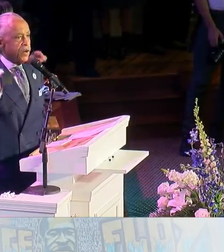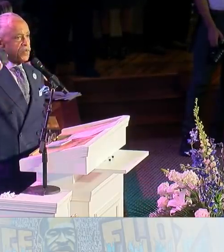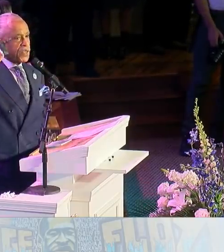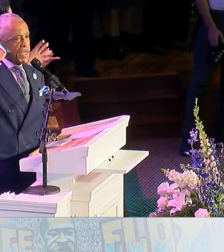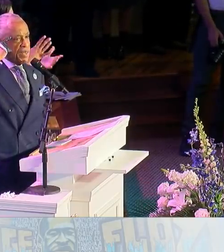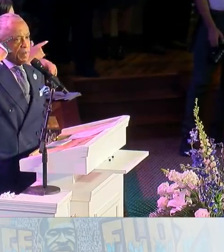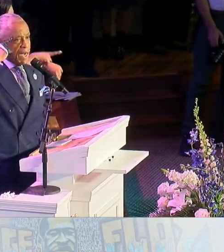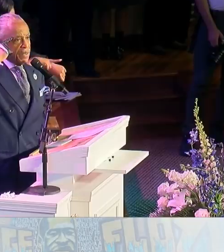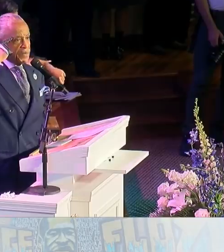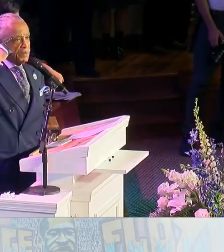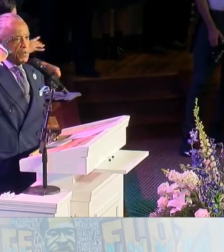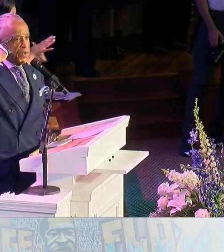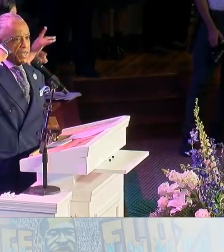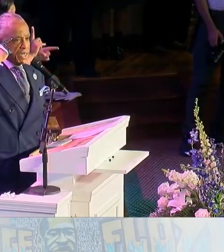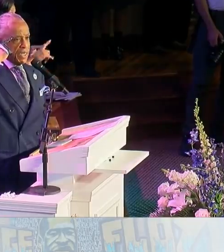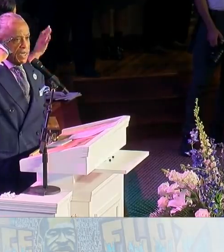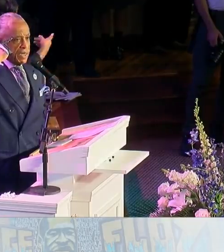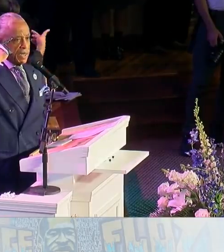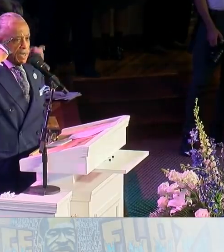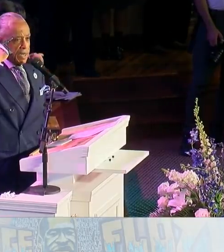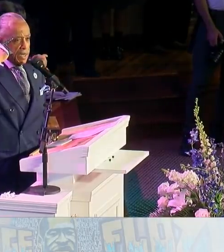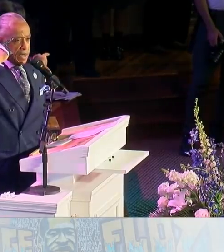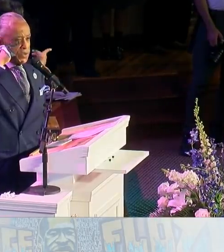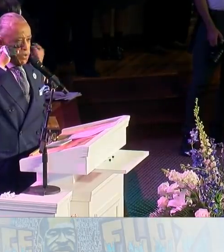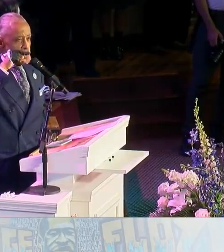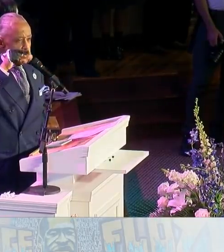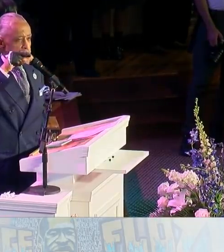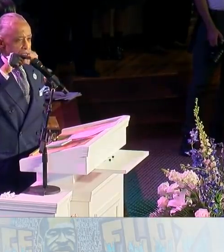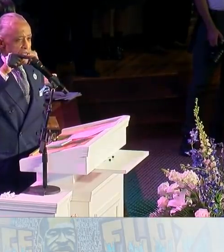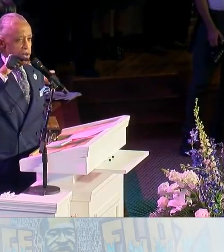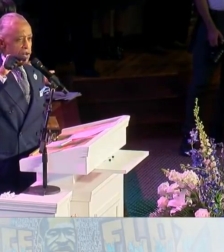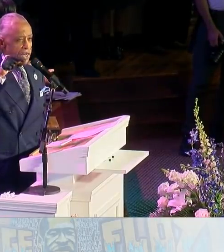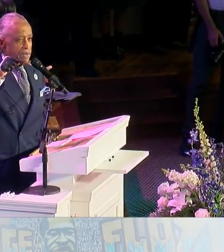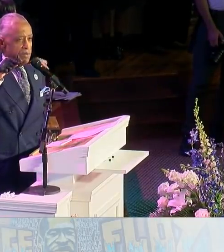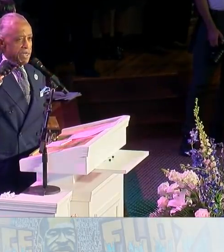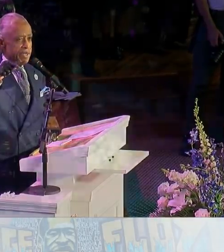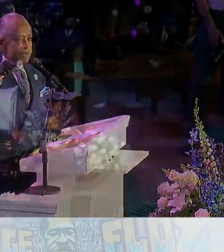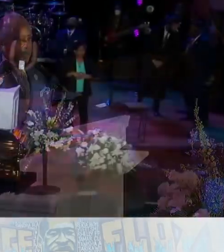IT WAS LONG ENOUGH FOR ONE OF THOSE THREE COPS TO STOP WHAT WAS GOING ON.